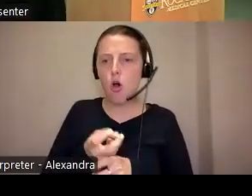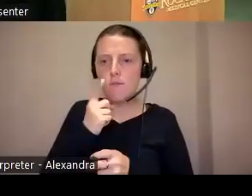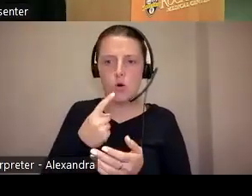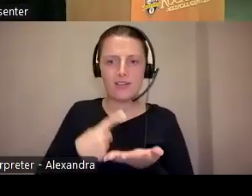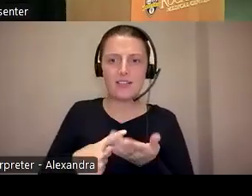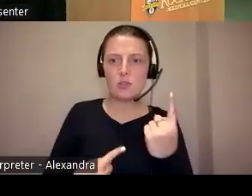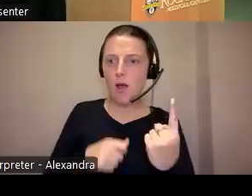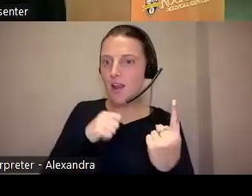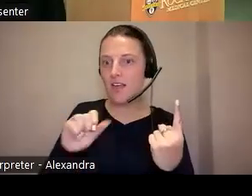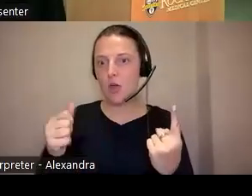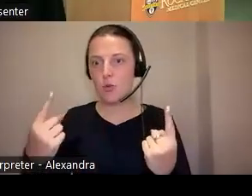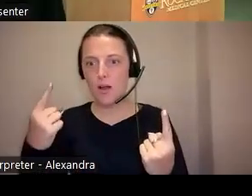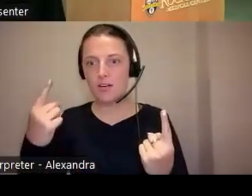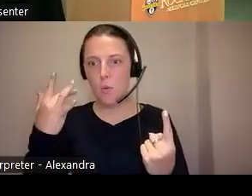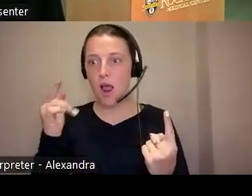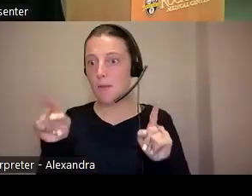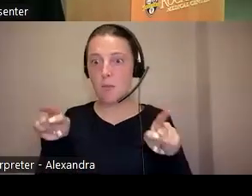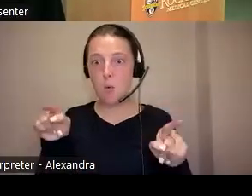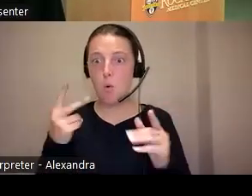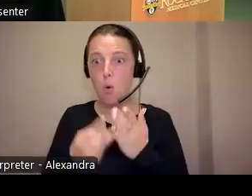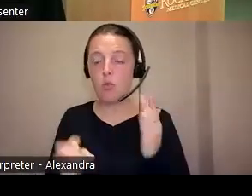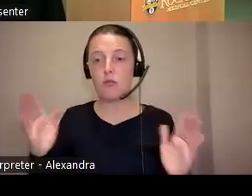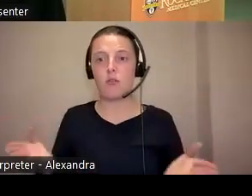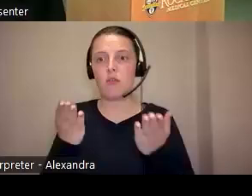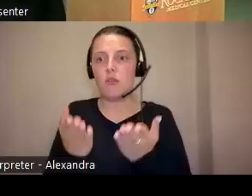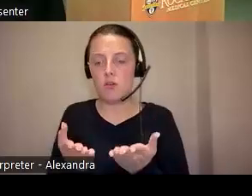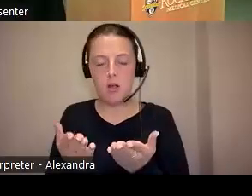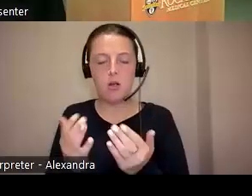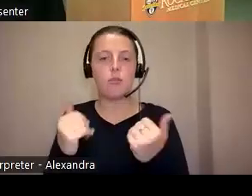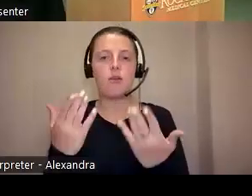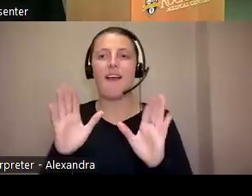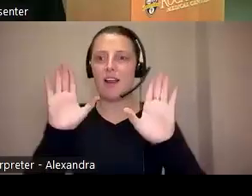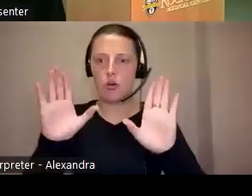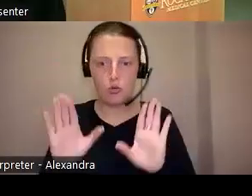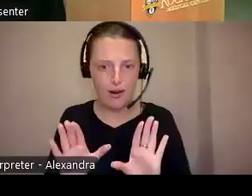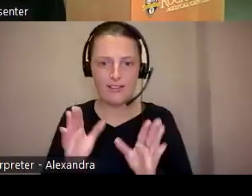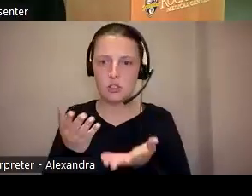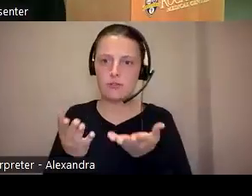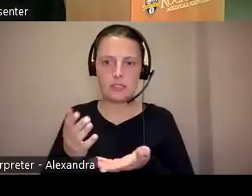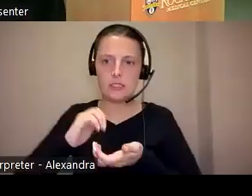So it really shows how peers work handinhand with other members of their treatment teams,